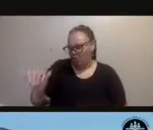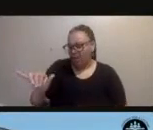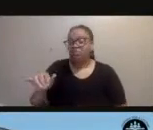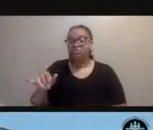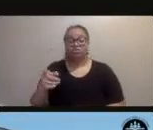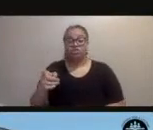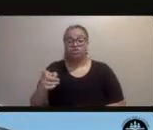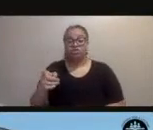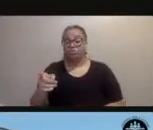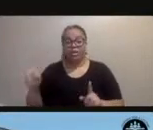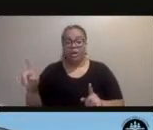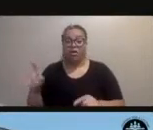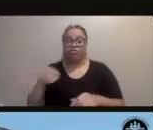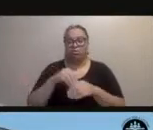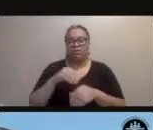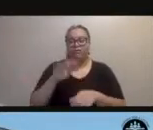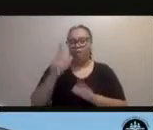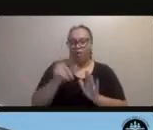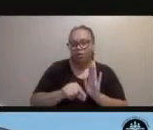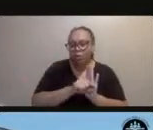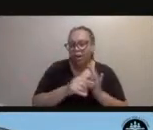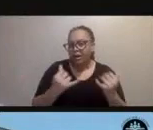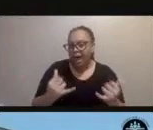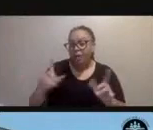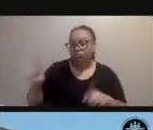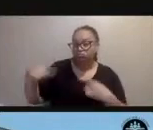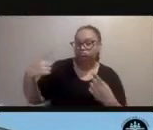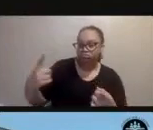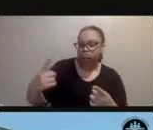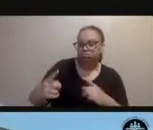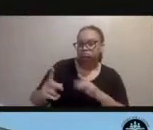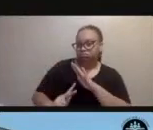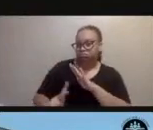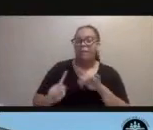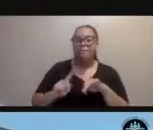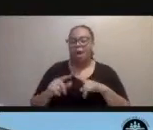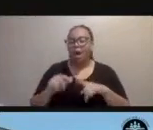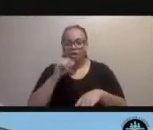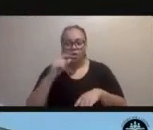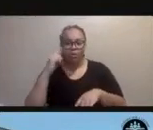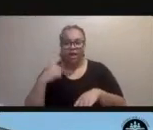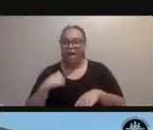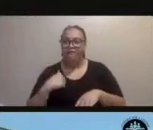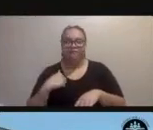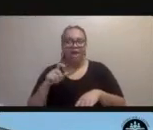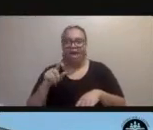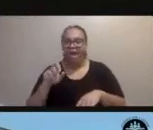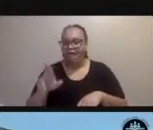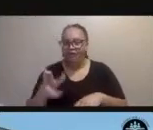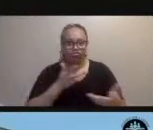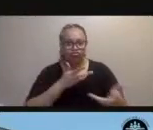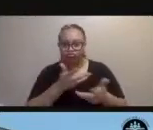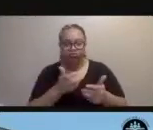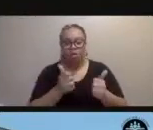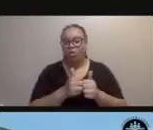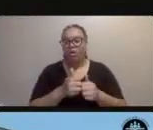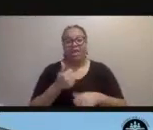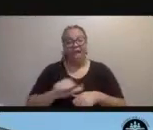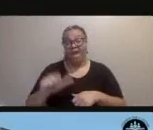MY DAUGHTER HAS BEEN AT VALLEY INQUIRY NOW SHE'S IN FOURTH GRADE, HAS BEEN OBVIOUSLY THERE